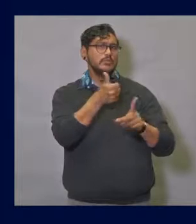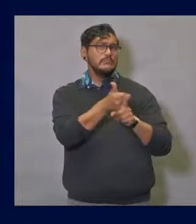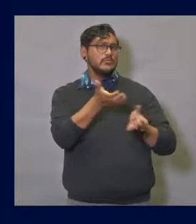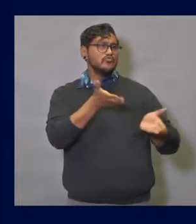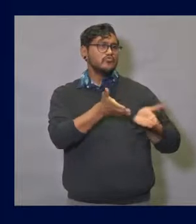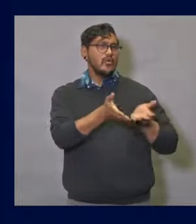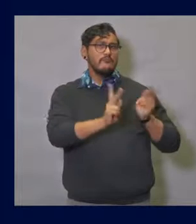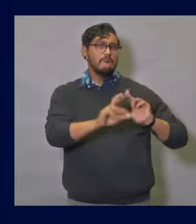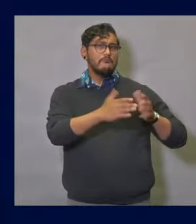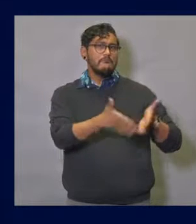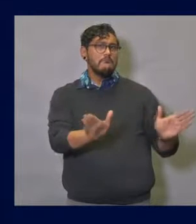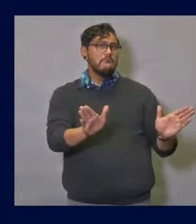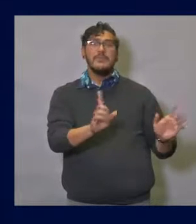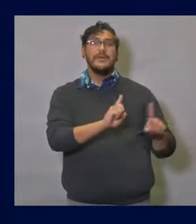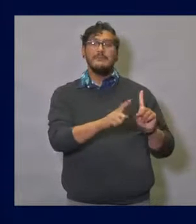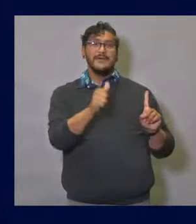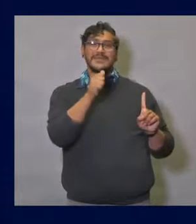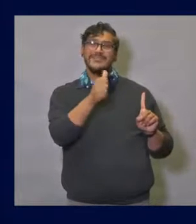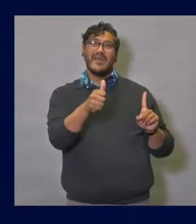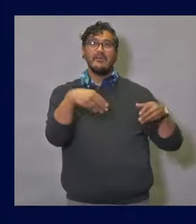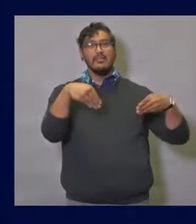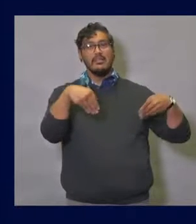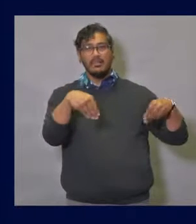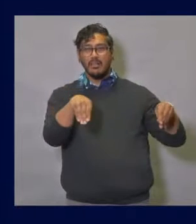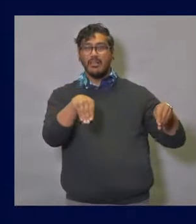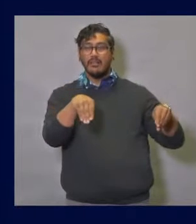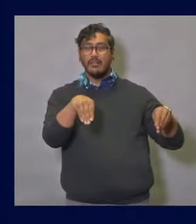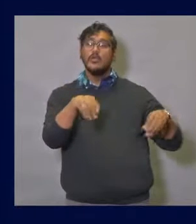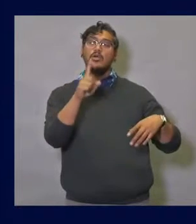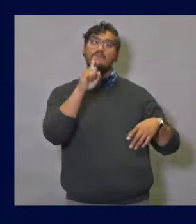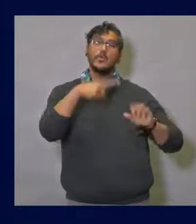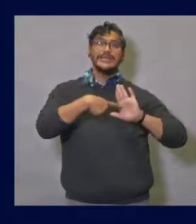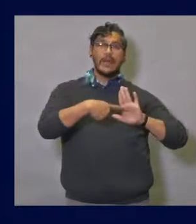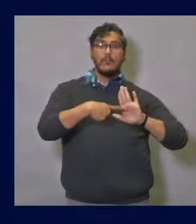CLAY READY FOR CERTAIN TYPES OF BUSINESSES THAT SERVE THE PUBLIC